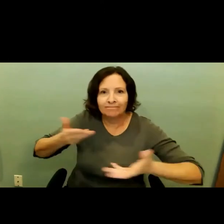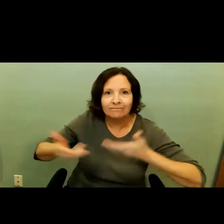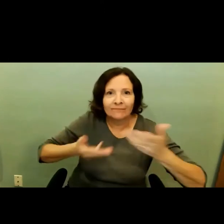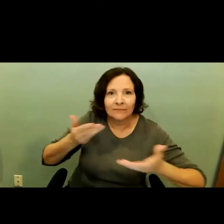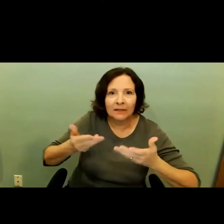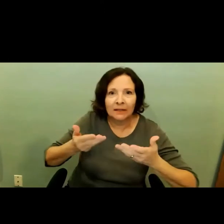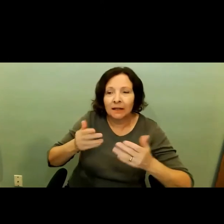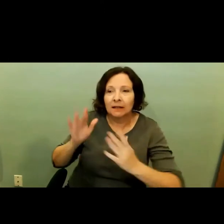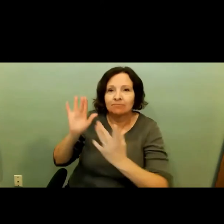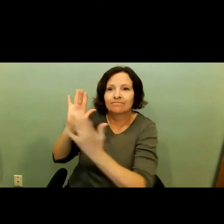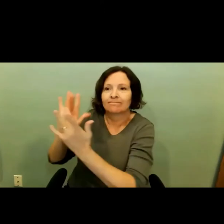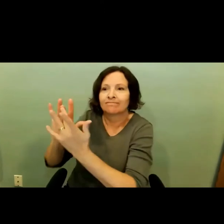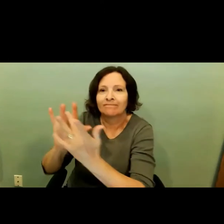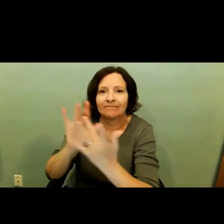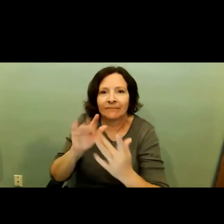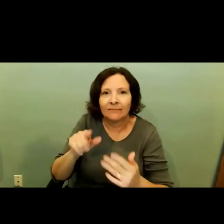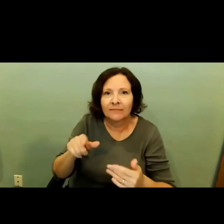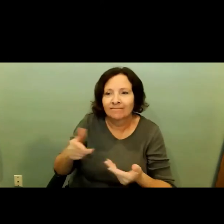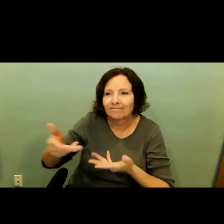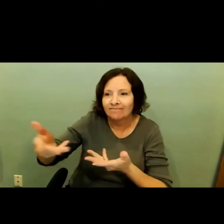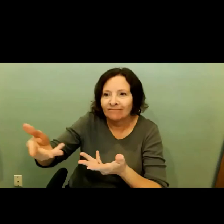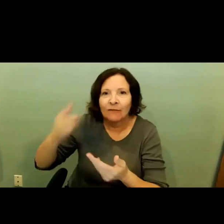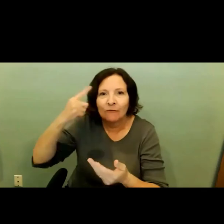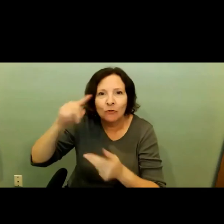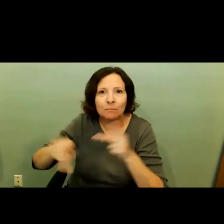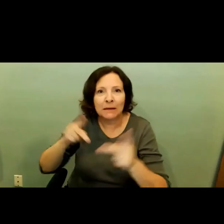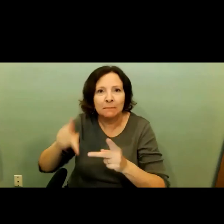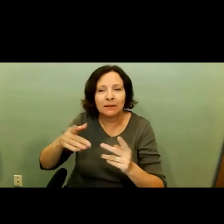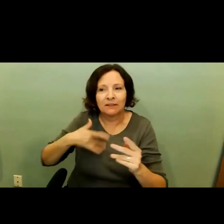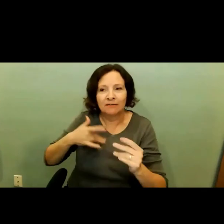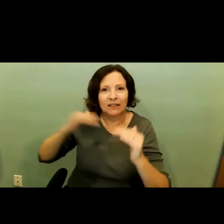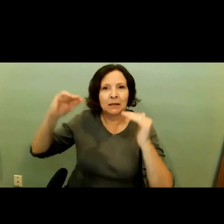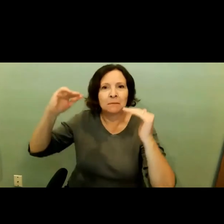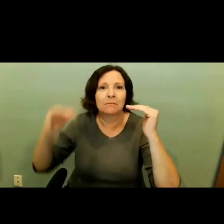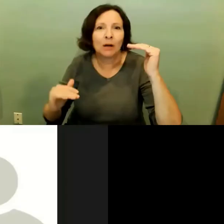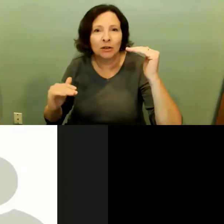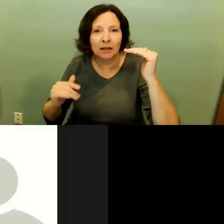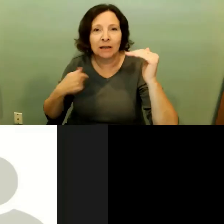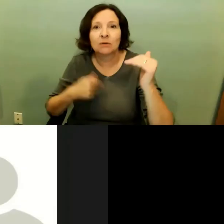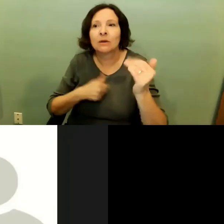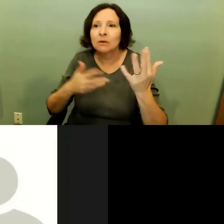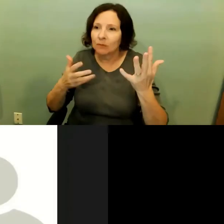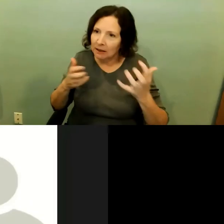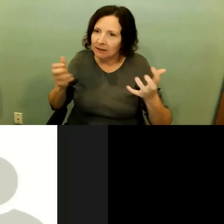using the best we could with the stick.